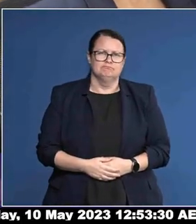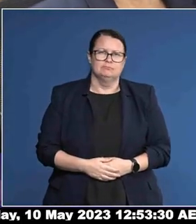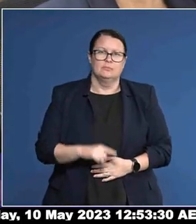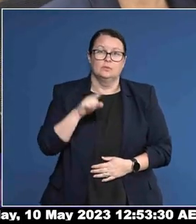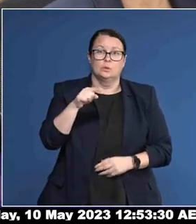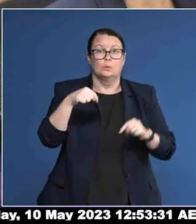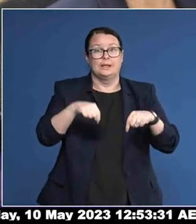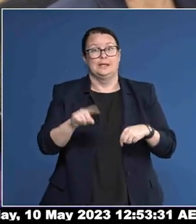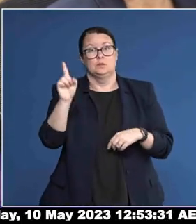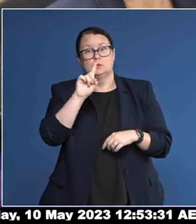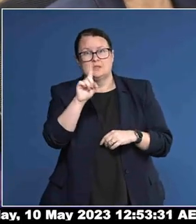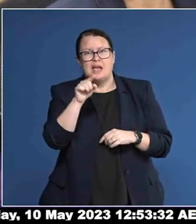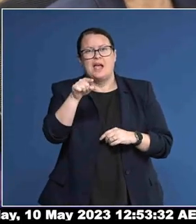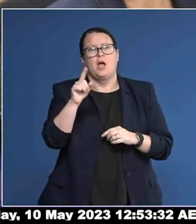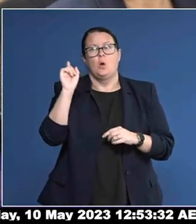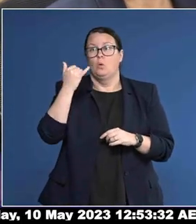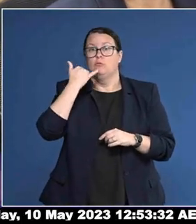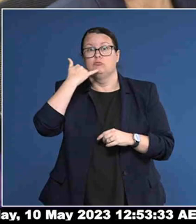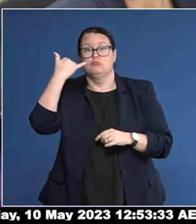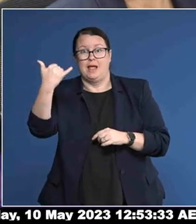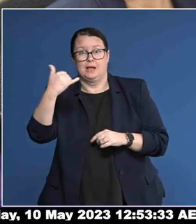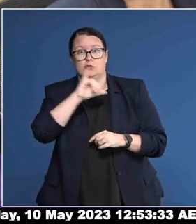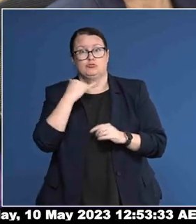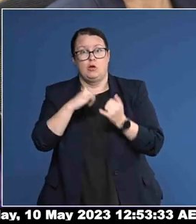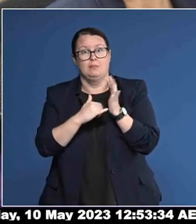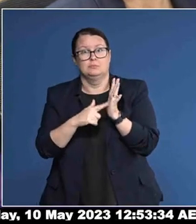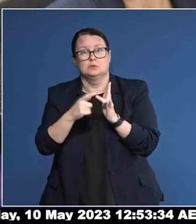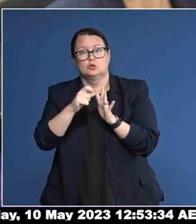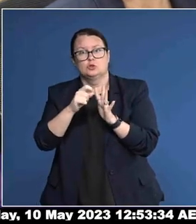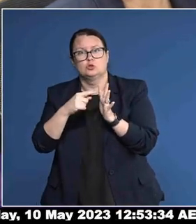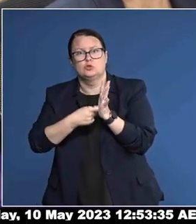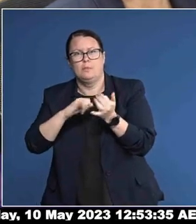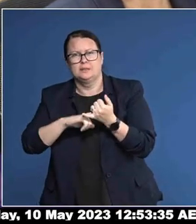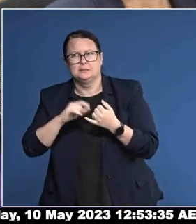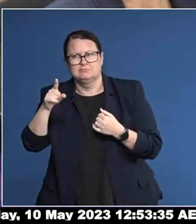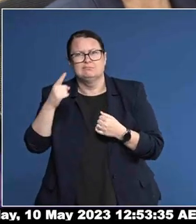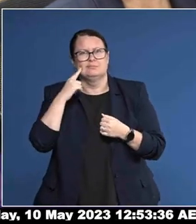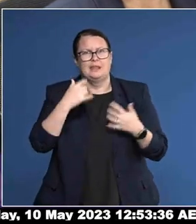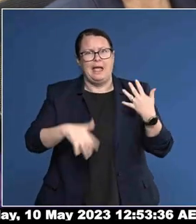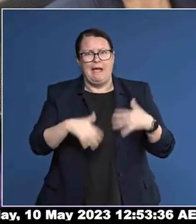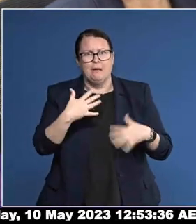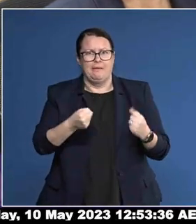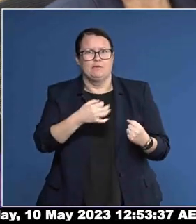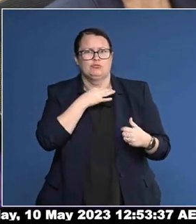clearly identified harm either having occurred or the children being at risk of harm. You'd accept that, wouldn't you?